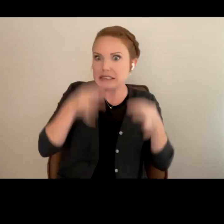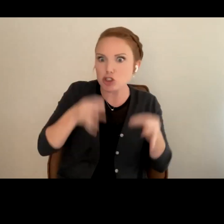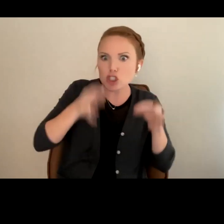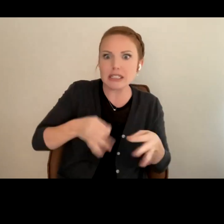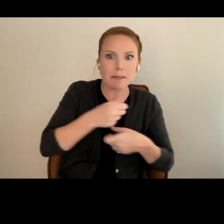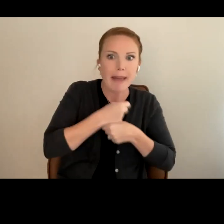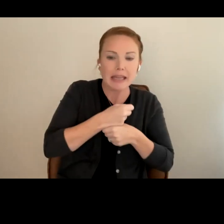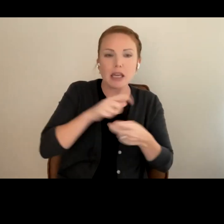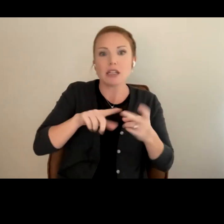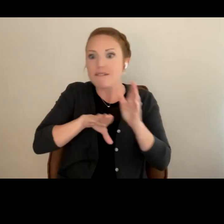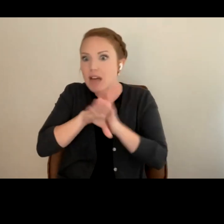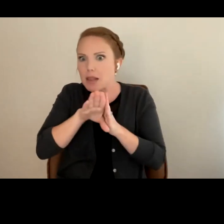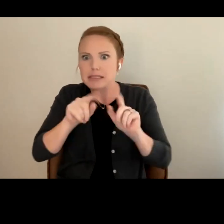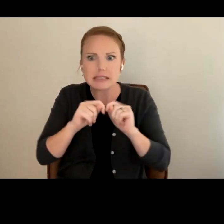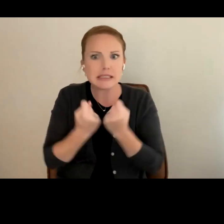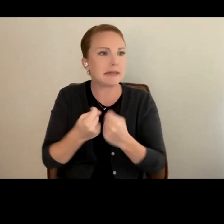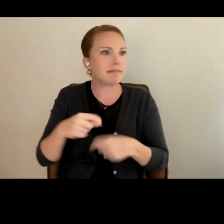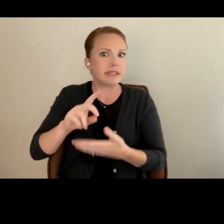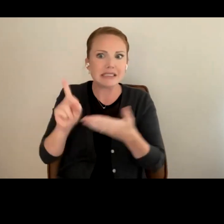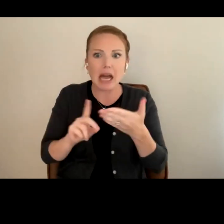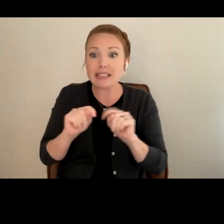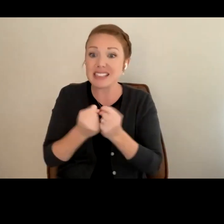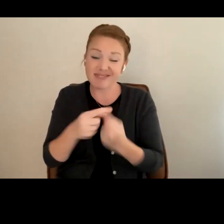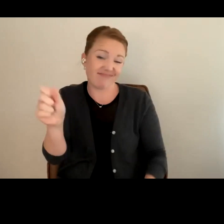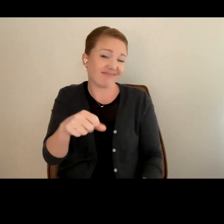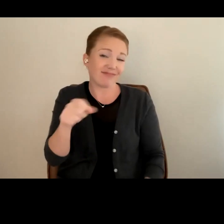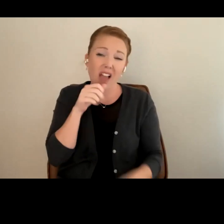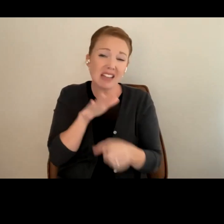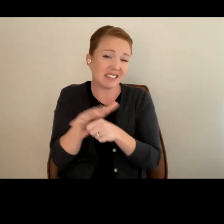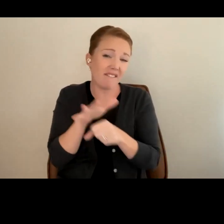in the design team, and so that expanded conversation...